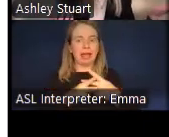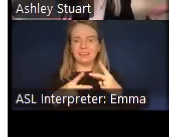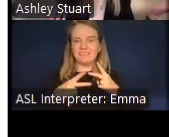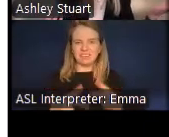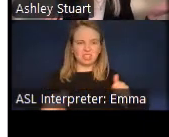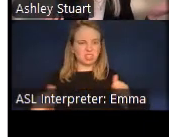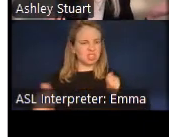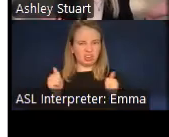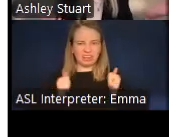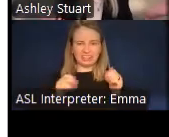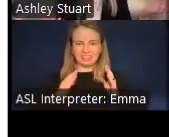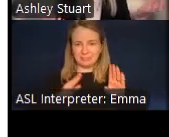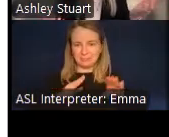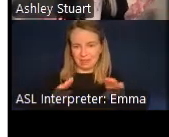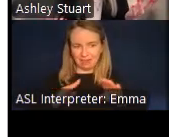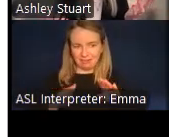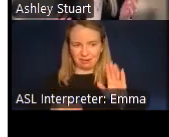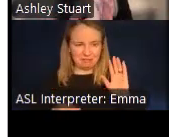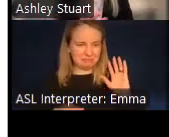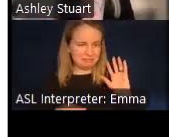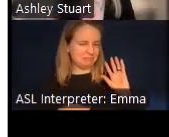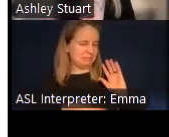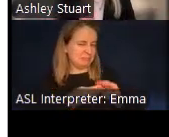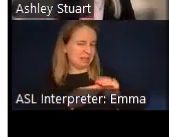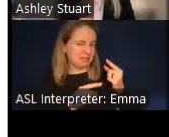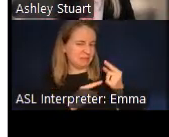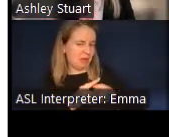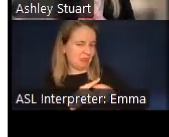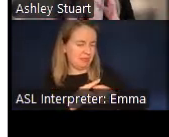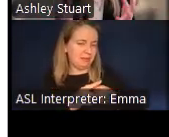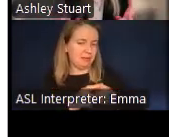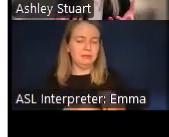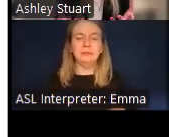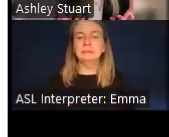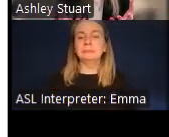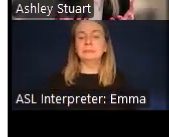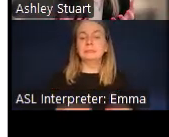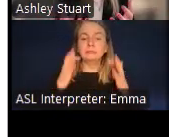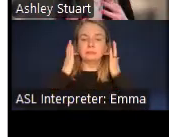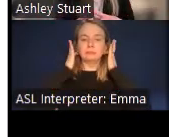behavior within the last month. And when we think about physical